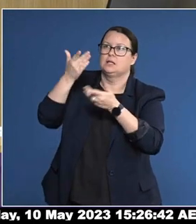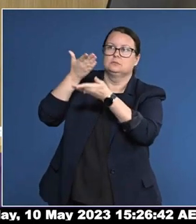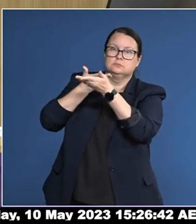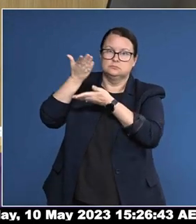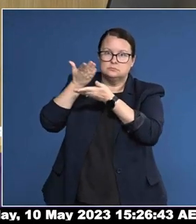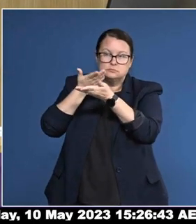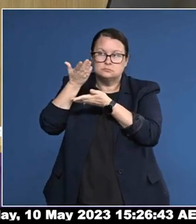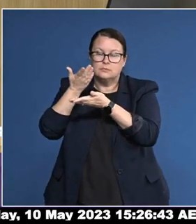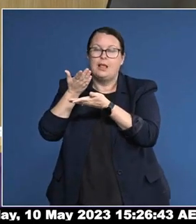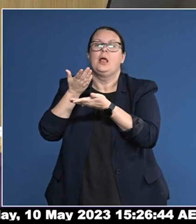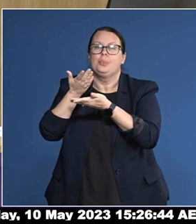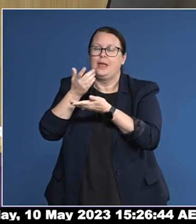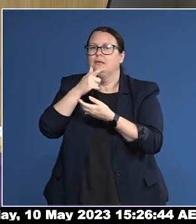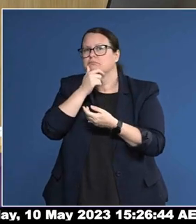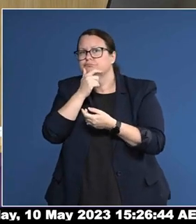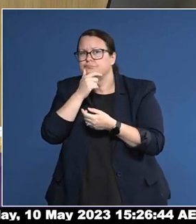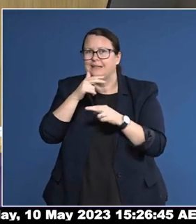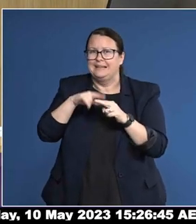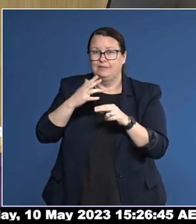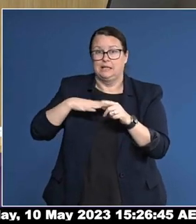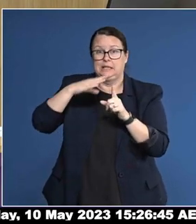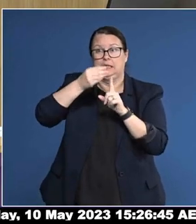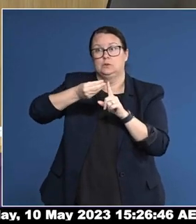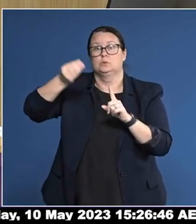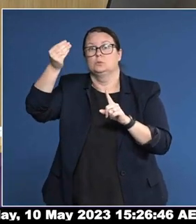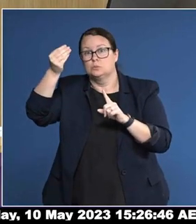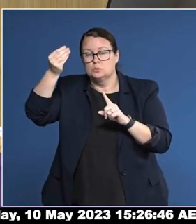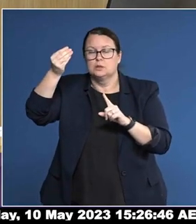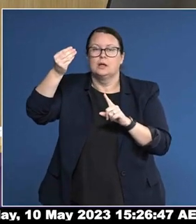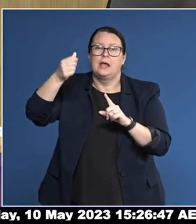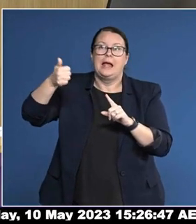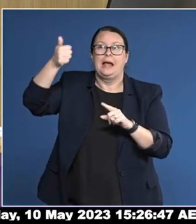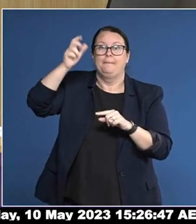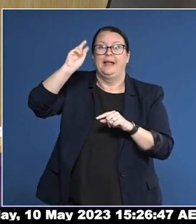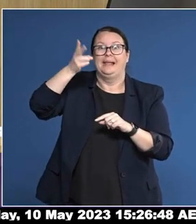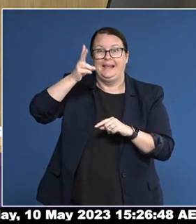look at further escalation in combination with that staff member, which may mean that